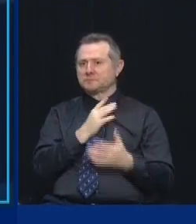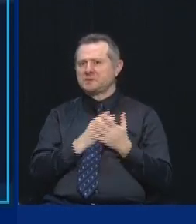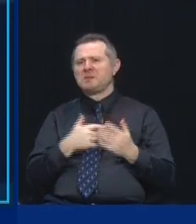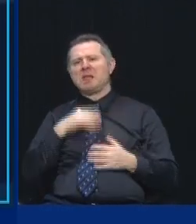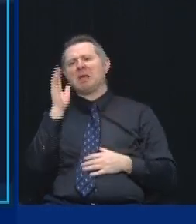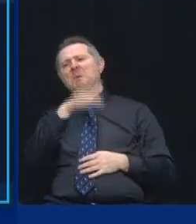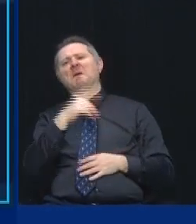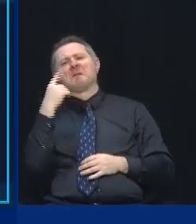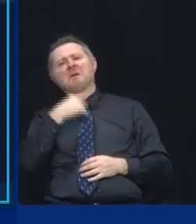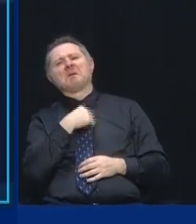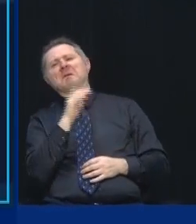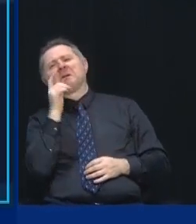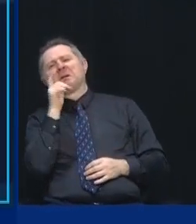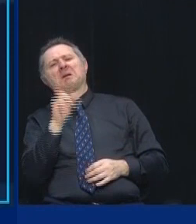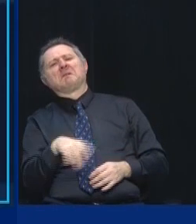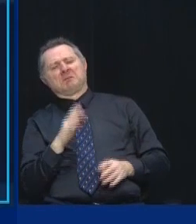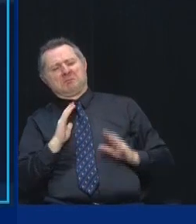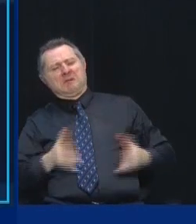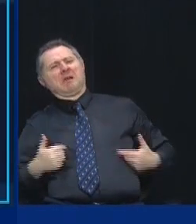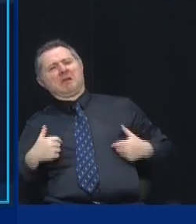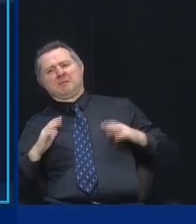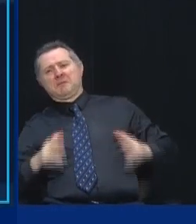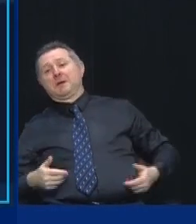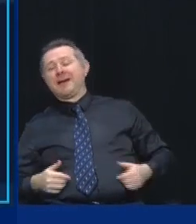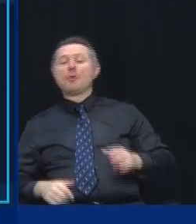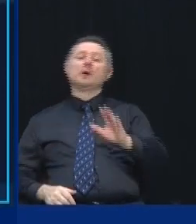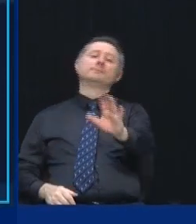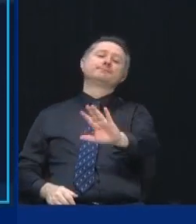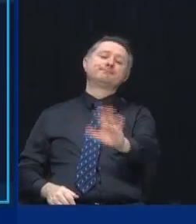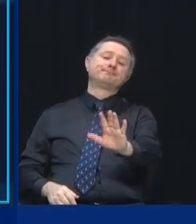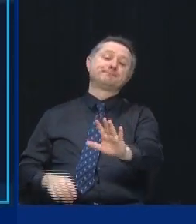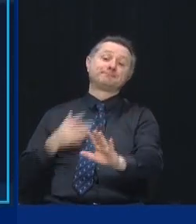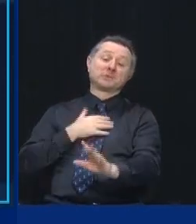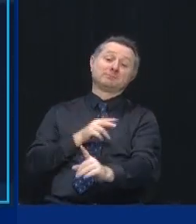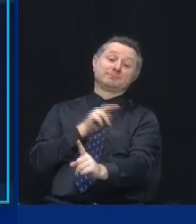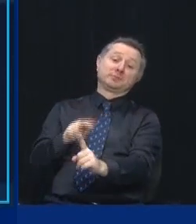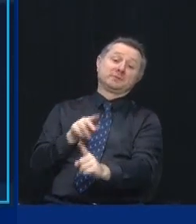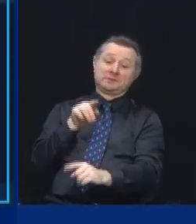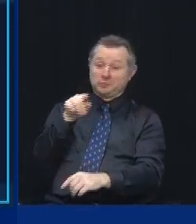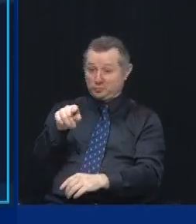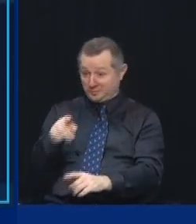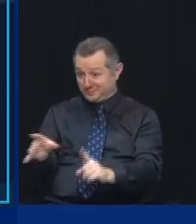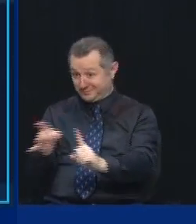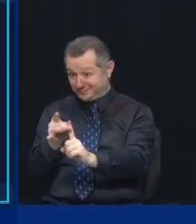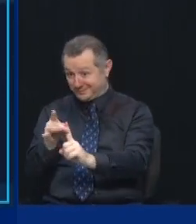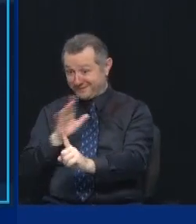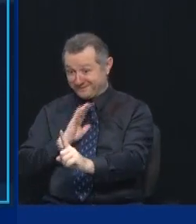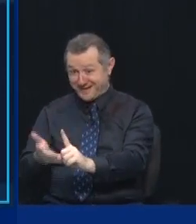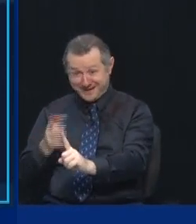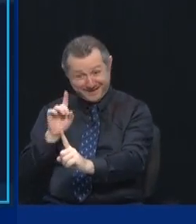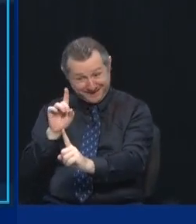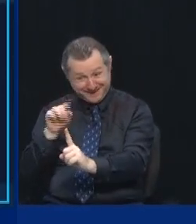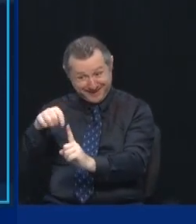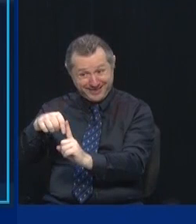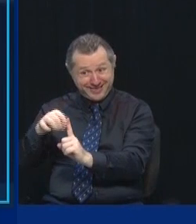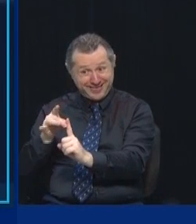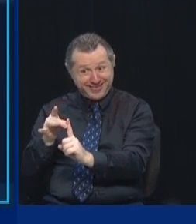MOST RECENTLY ELIGIBLE. AND THERE IS AN ATTITUDE THAT THEY'LL BE FINE, WHY SHOULD THEY TAKE THE VACCINE?